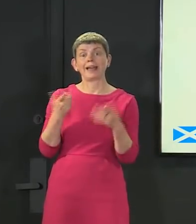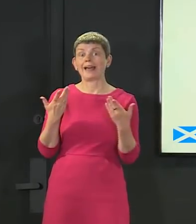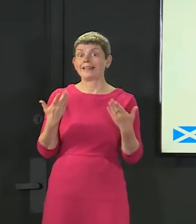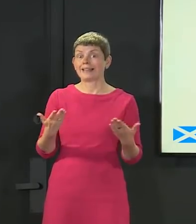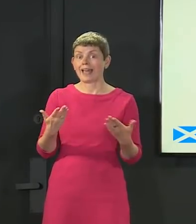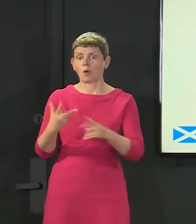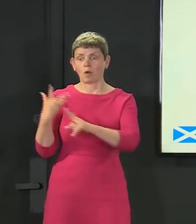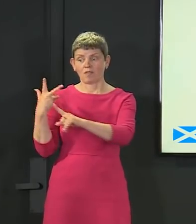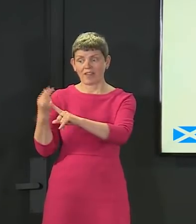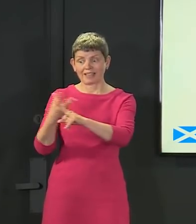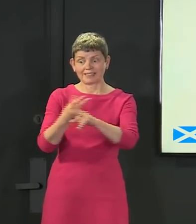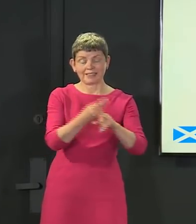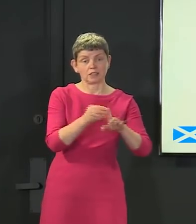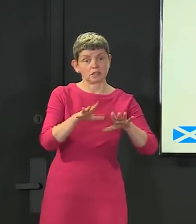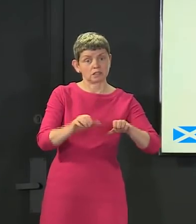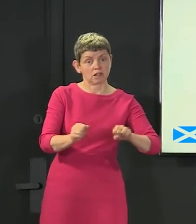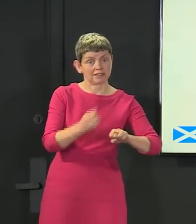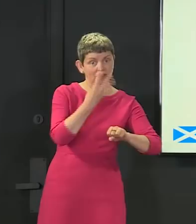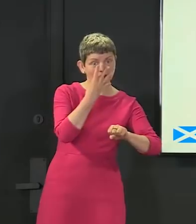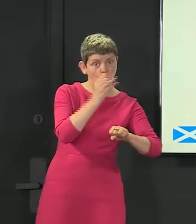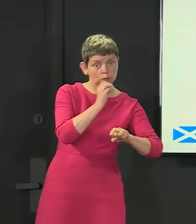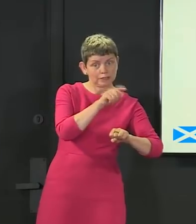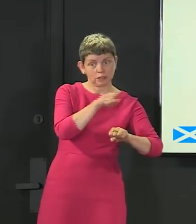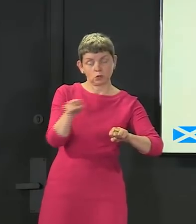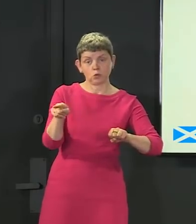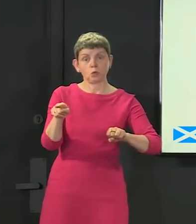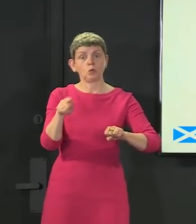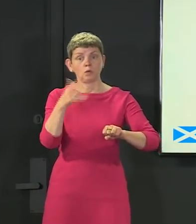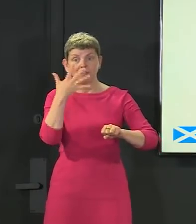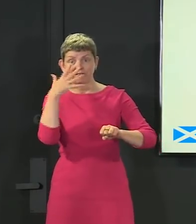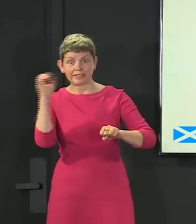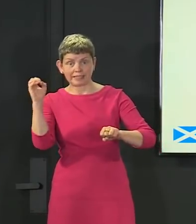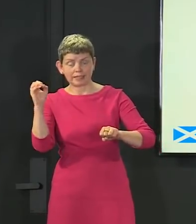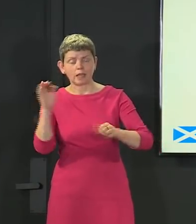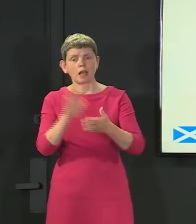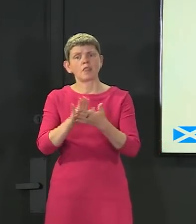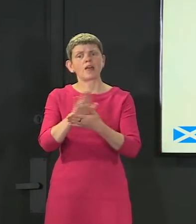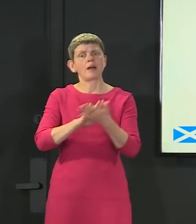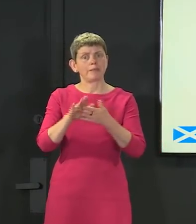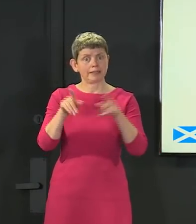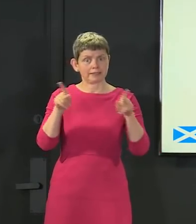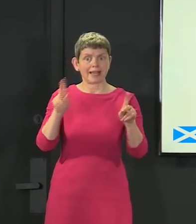again what we'll see is a further reduction in the likelihood and the risk of severe infection